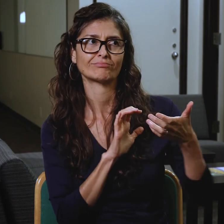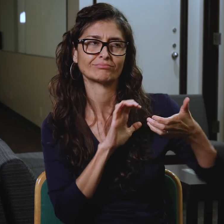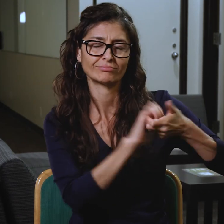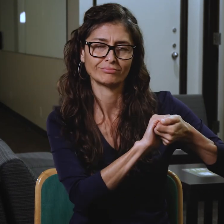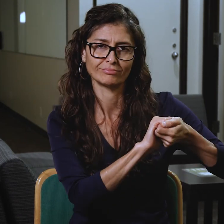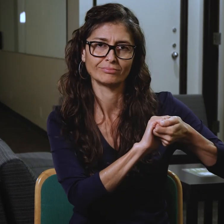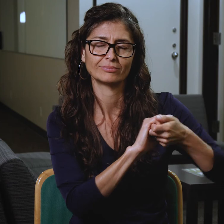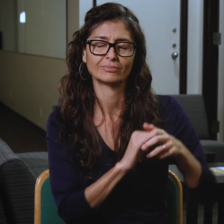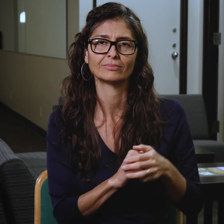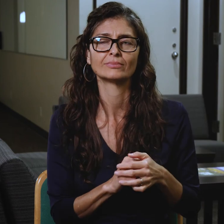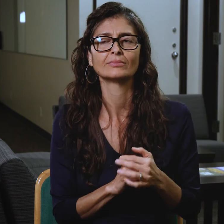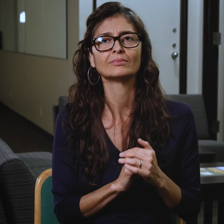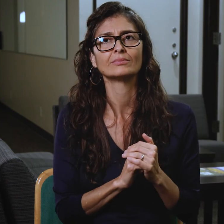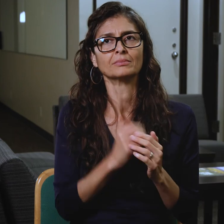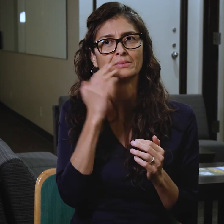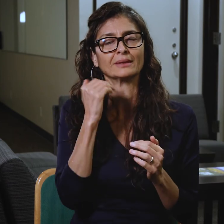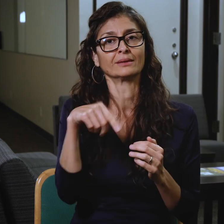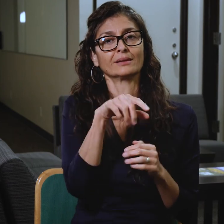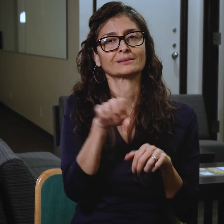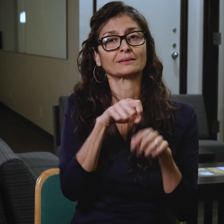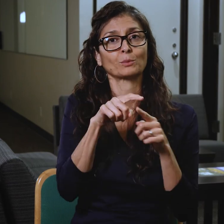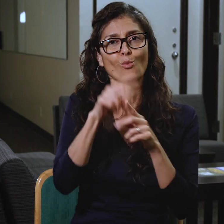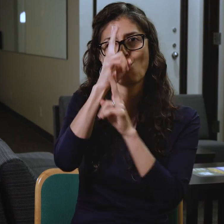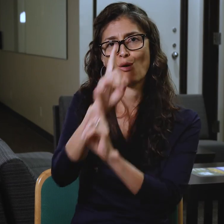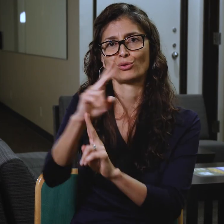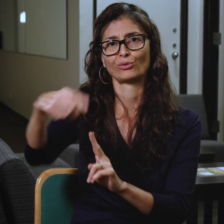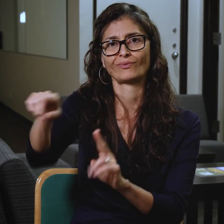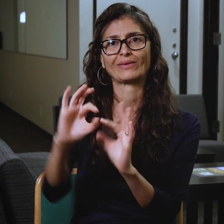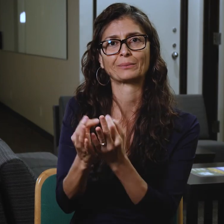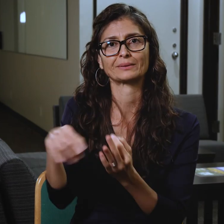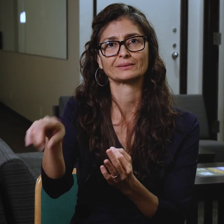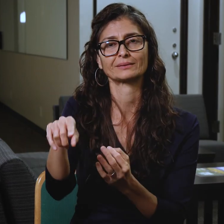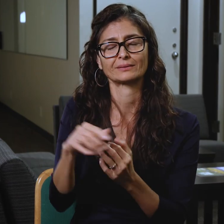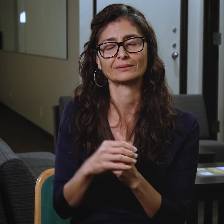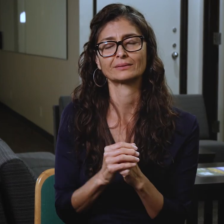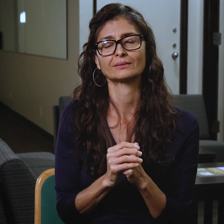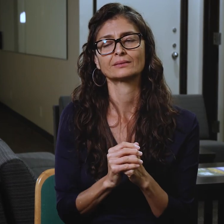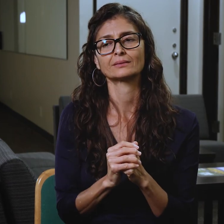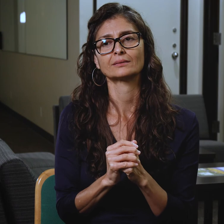They are motivated to be in partnership with the school because the school took the time to honor them.